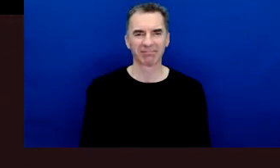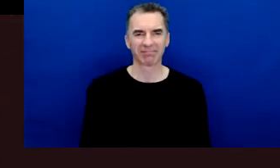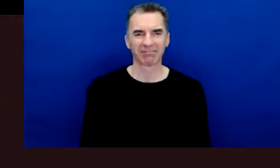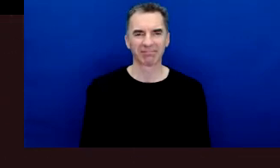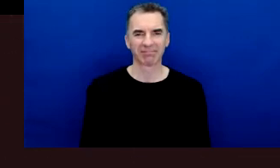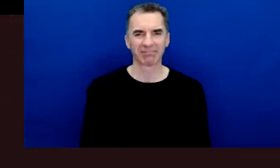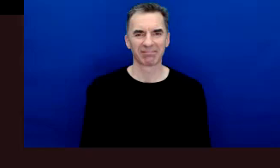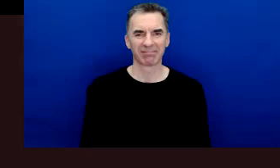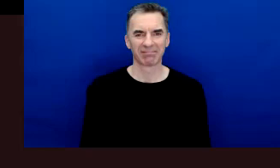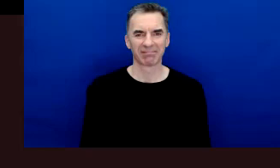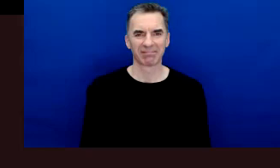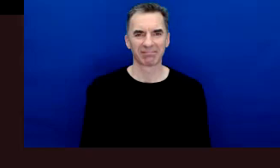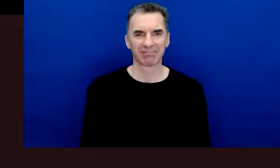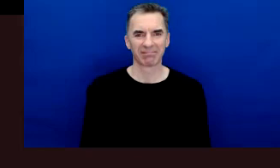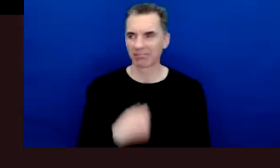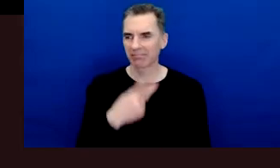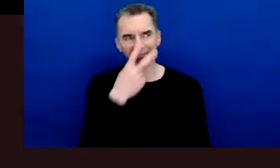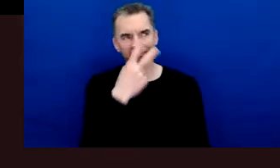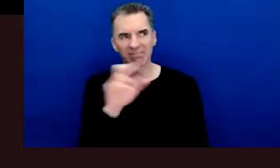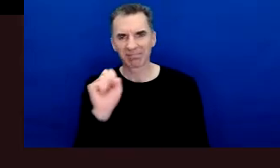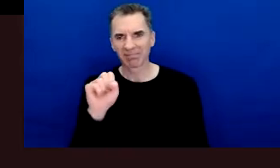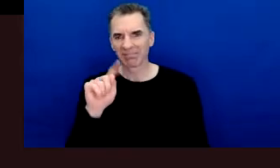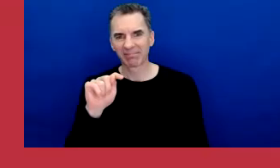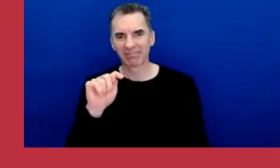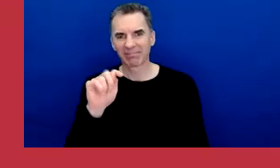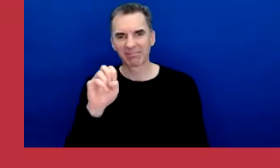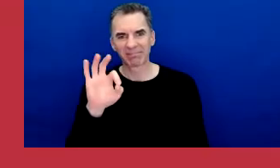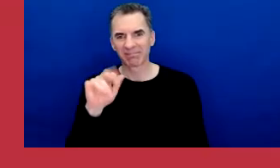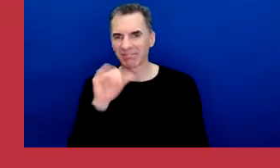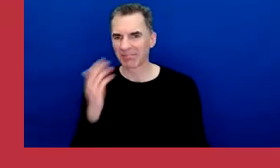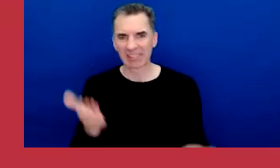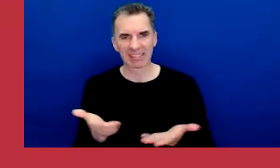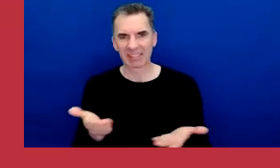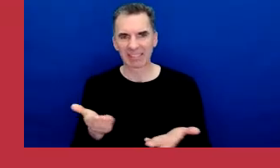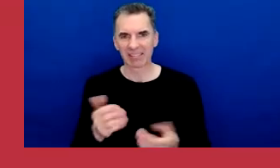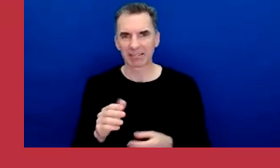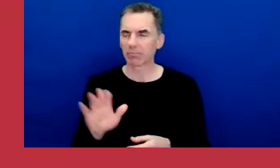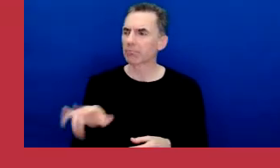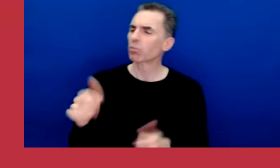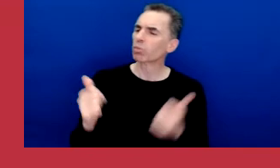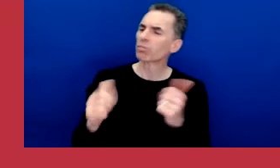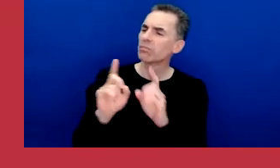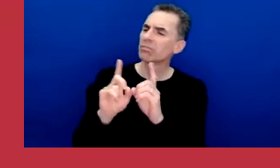And I don't see Stephanie in here either. Stephanie what division does? Stephanie.